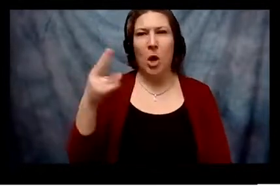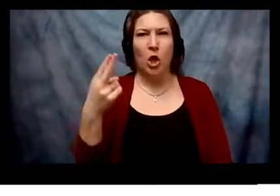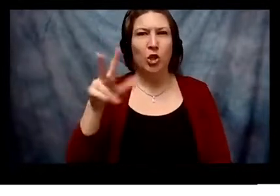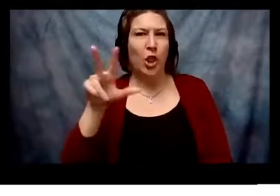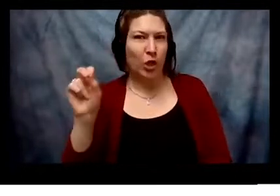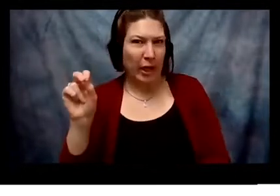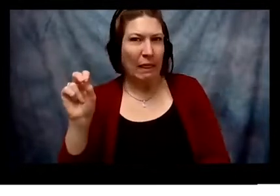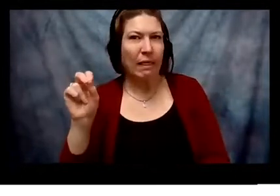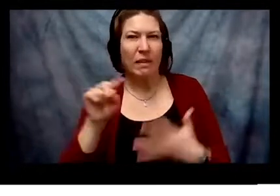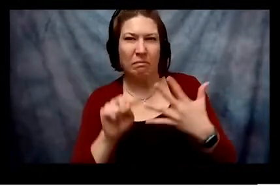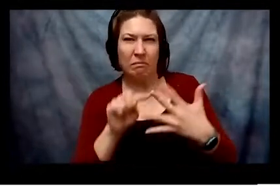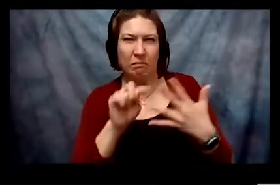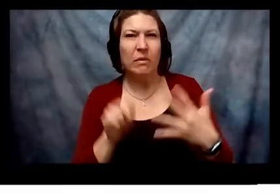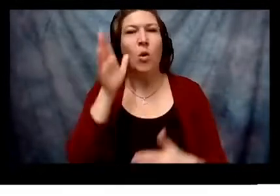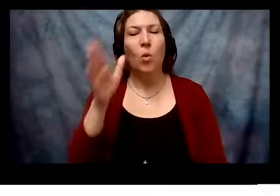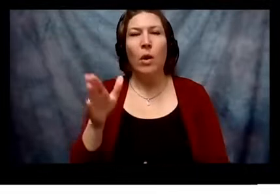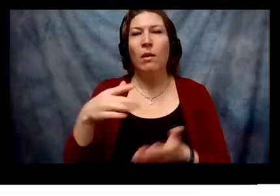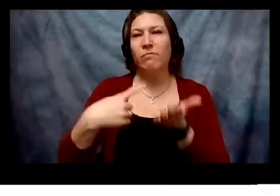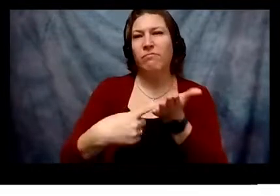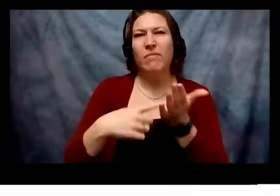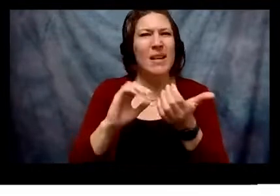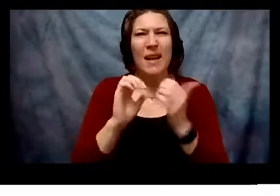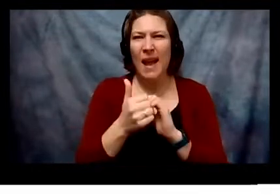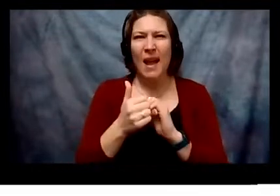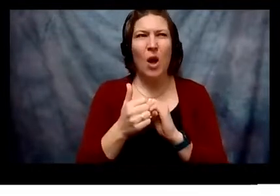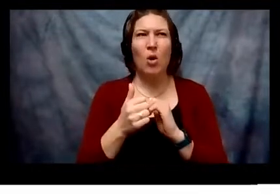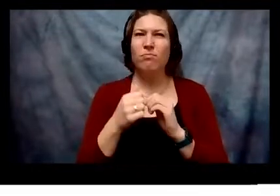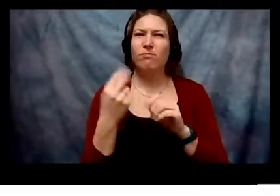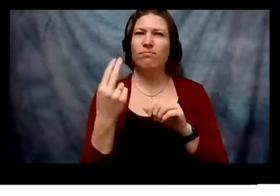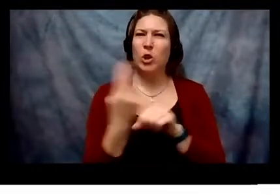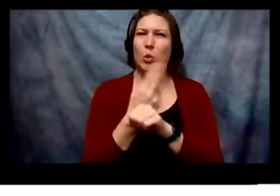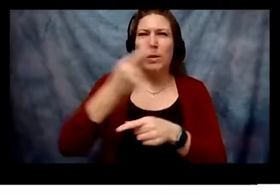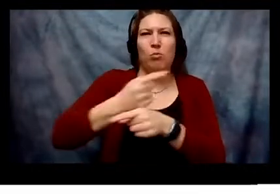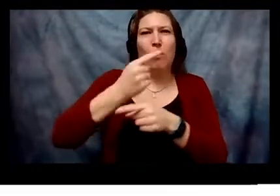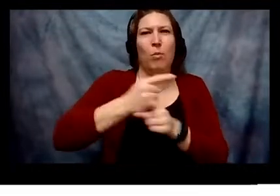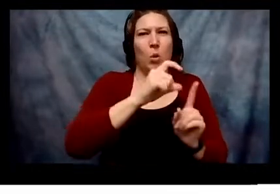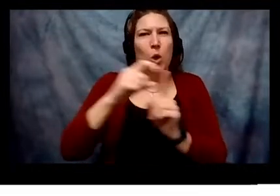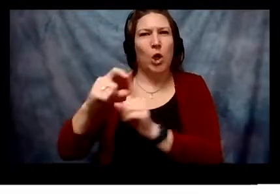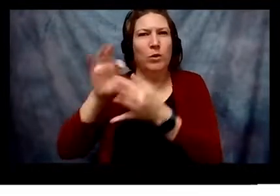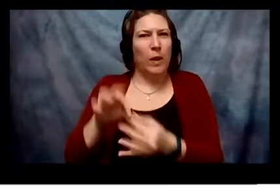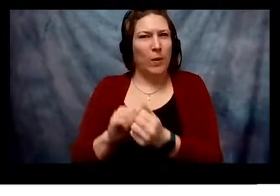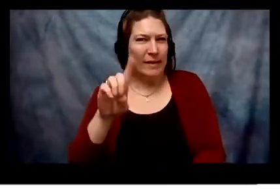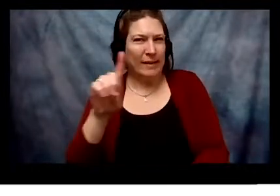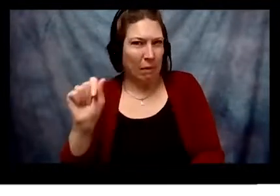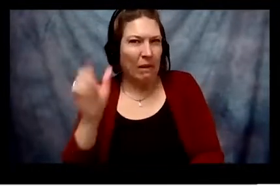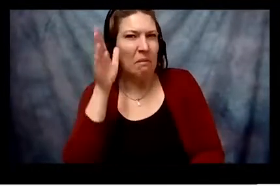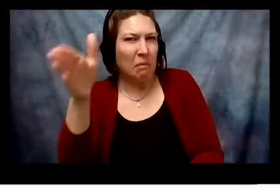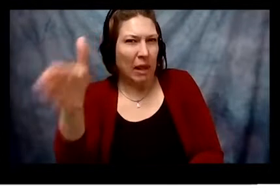We'll talk about how to talk about disability. For now, We'll just note that